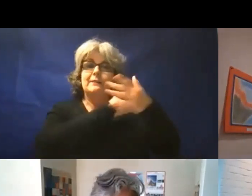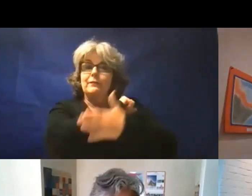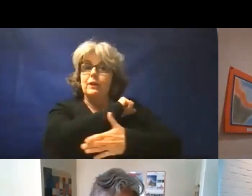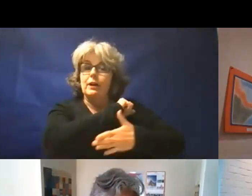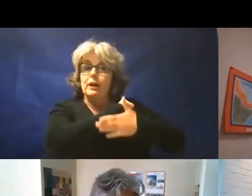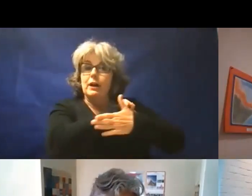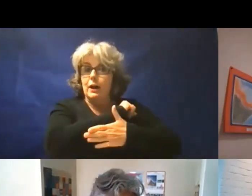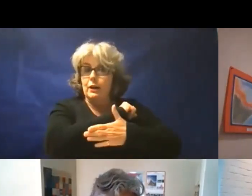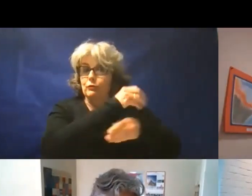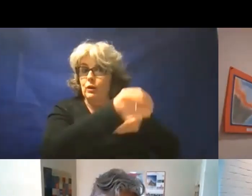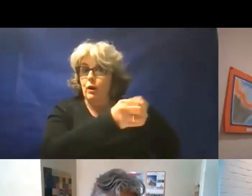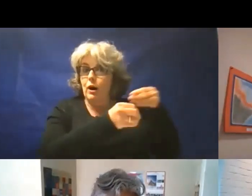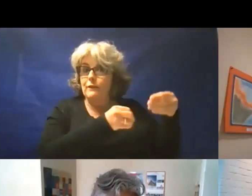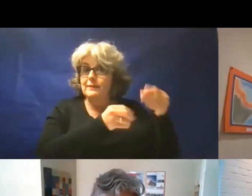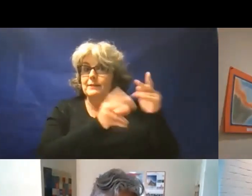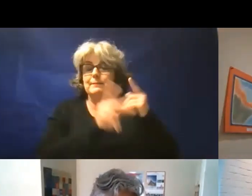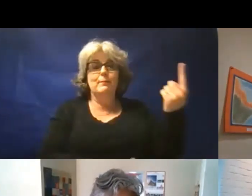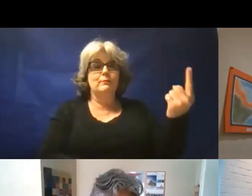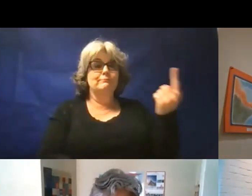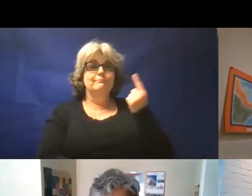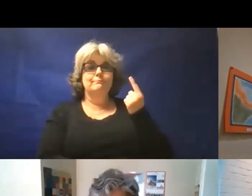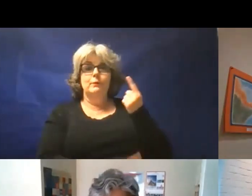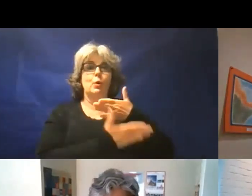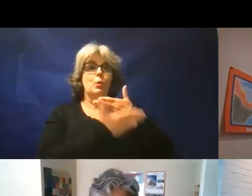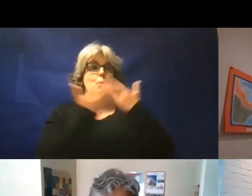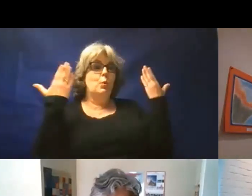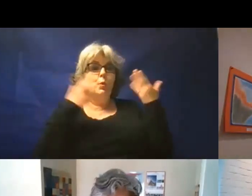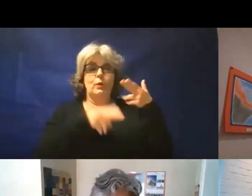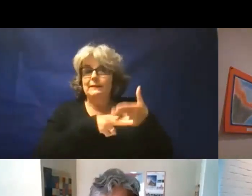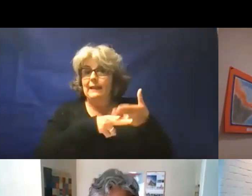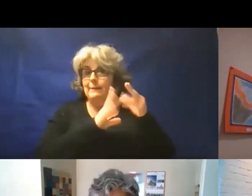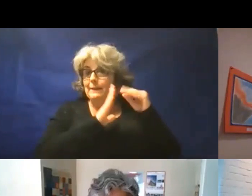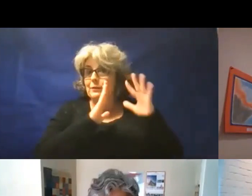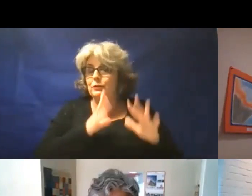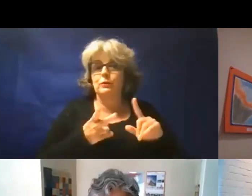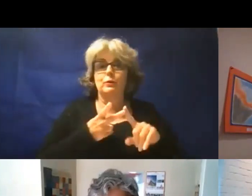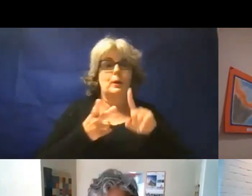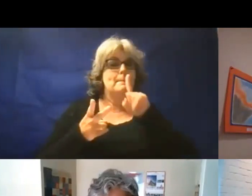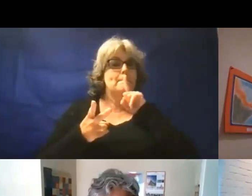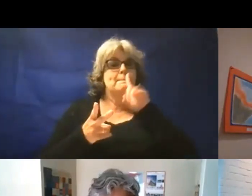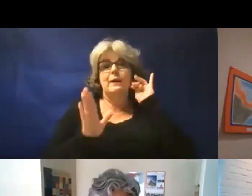we've had people come to us without naming a student or giving identifiers and tell us